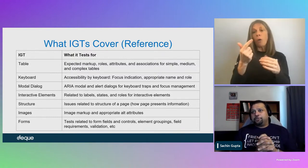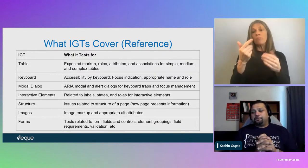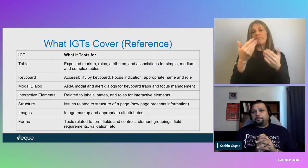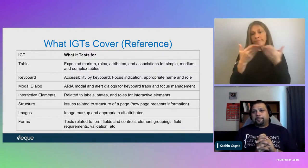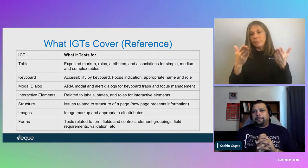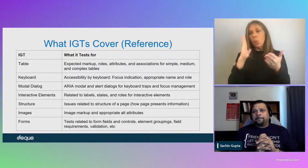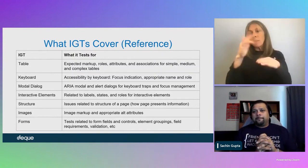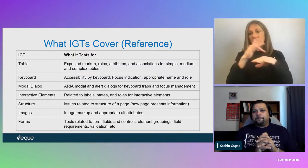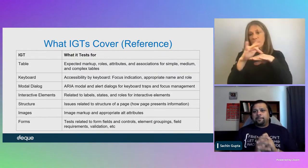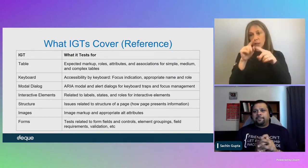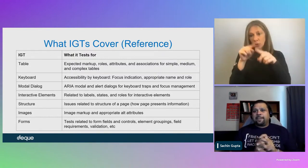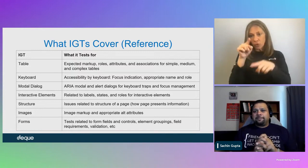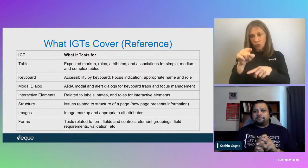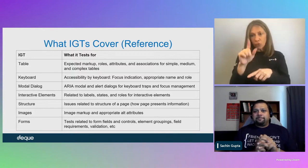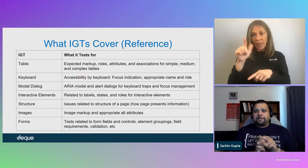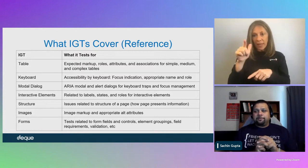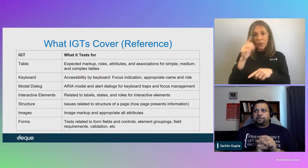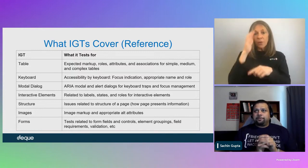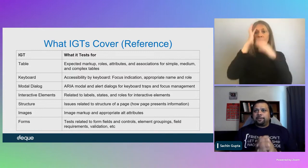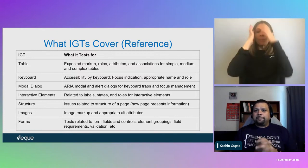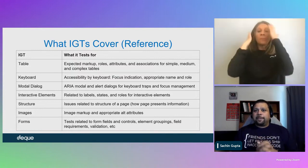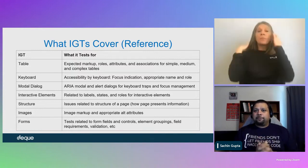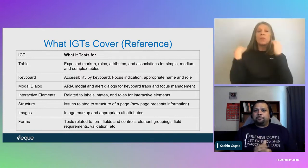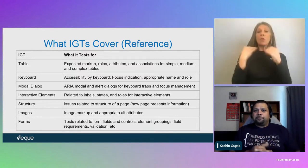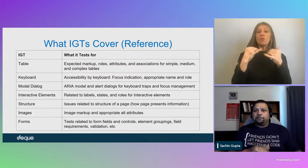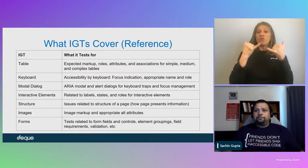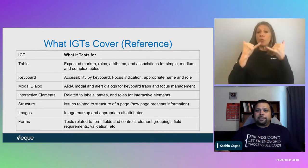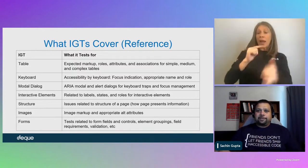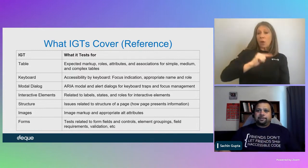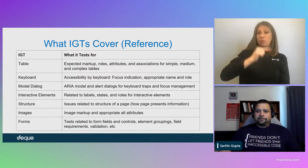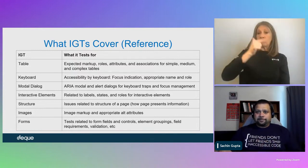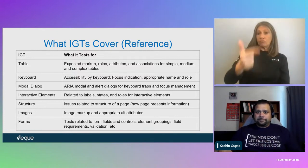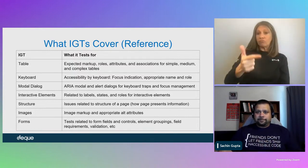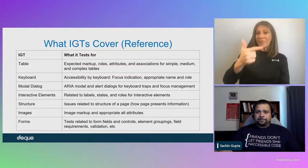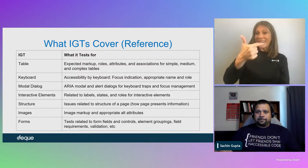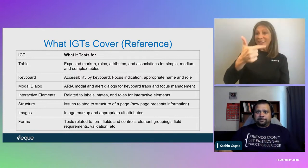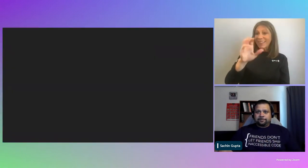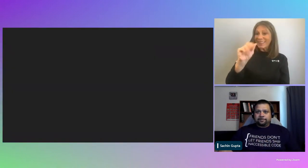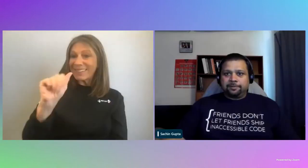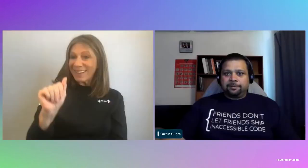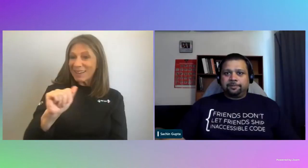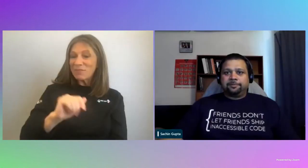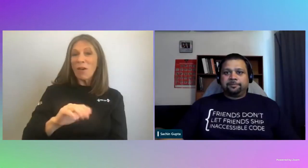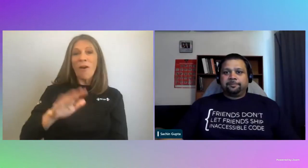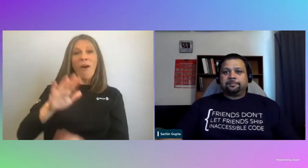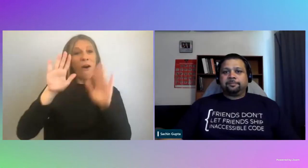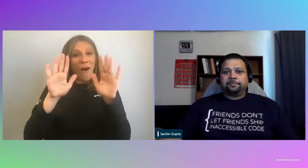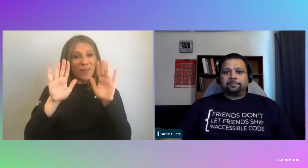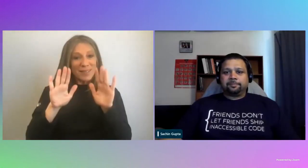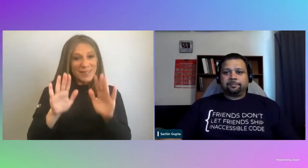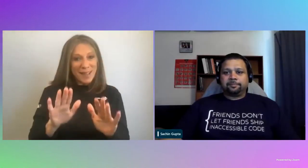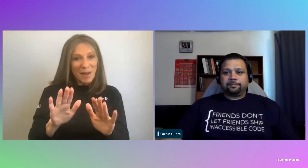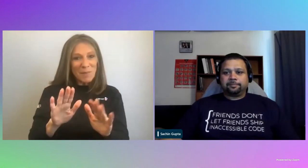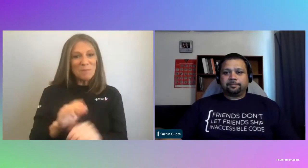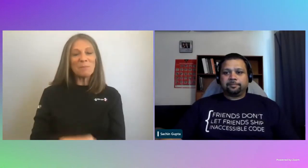that's available to you with that I'm going to hand it back over to you, Glenda. Awesome. I am going to see if I can grab